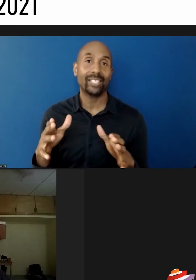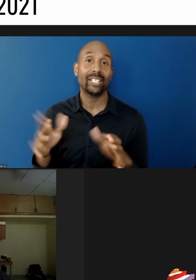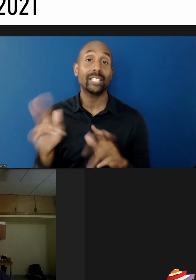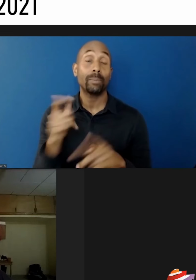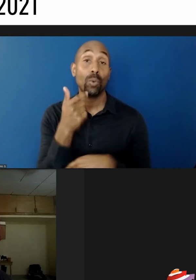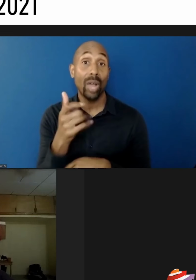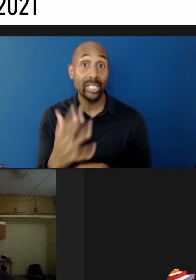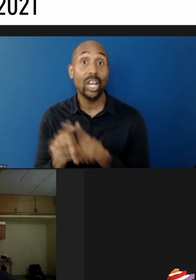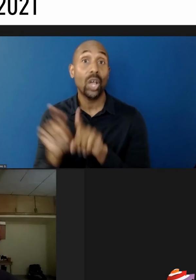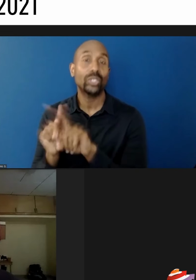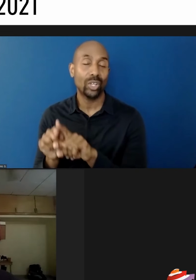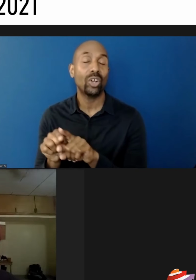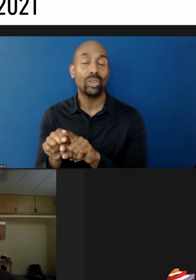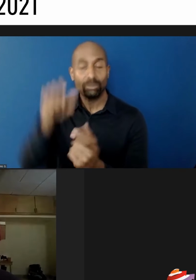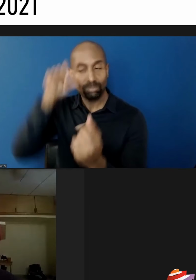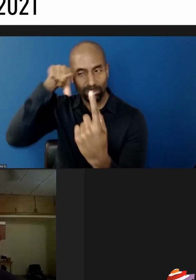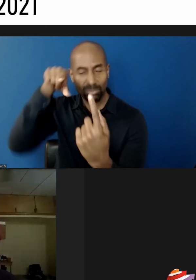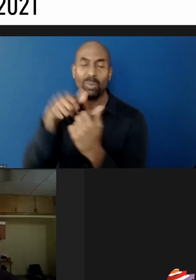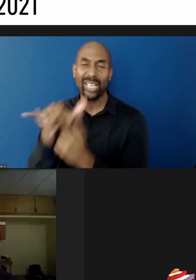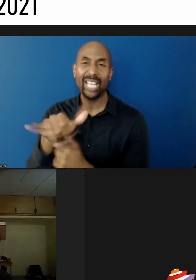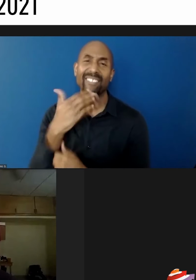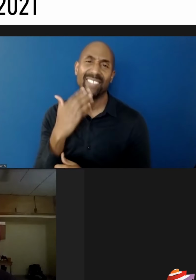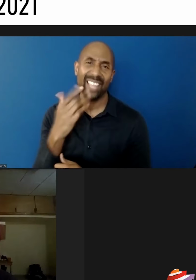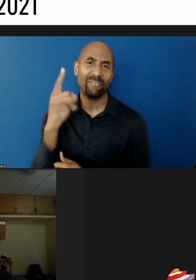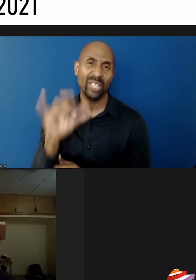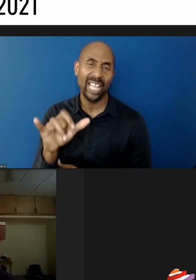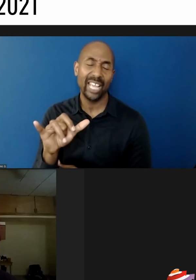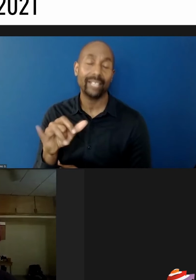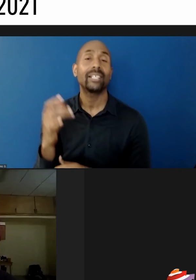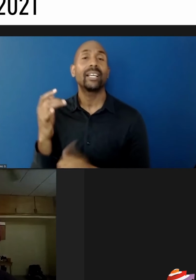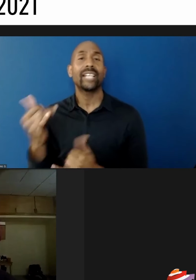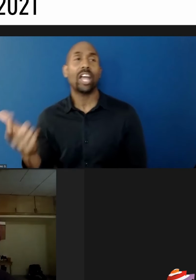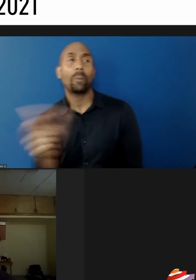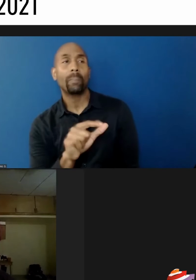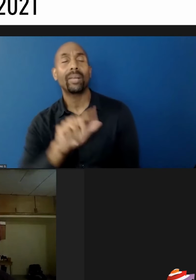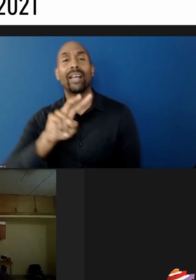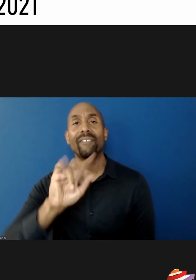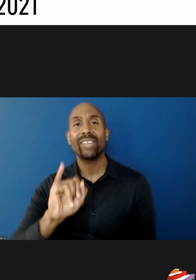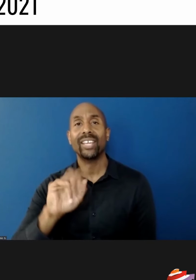Thank you for sharing that. Vivienne, I want to turn to you because I know last session,